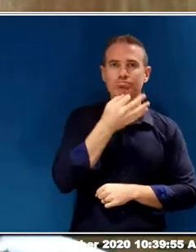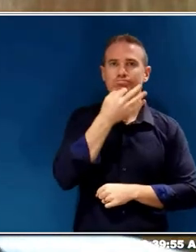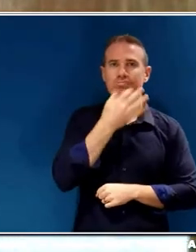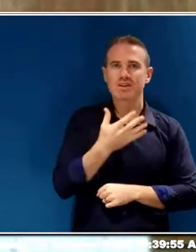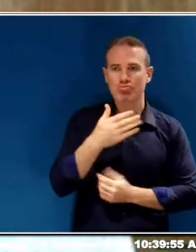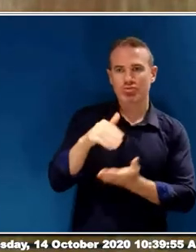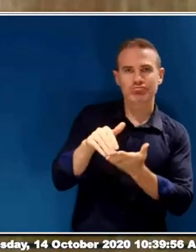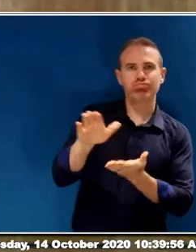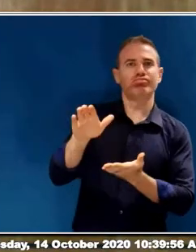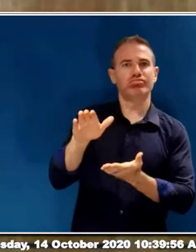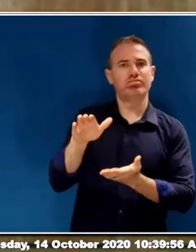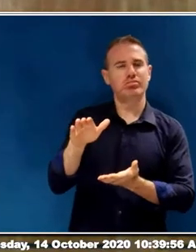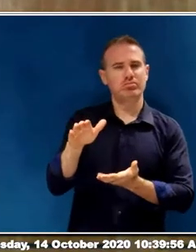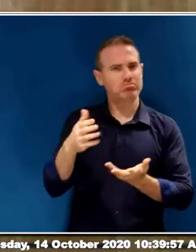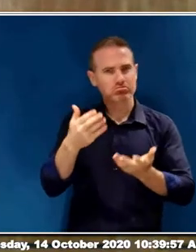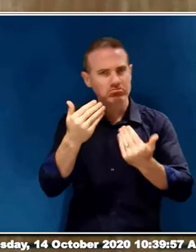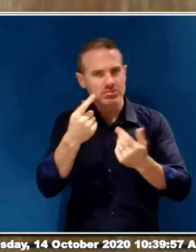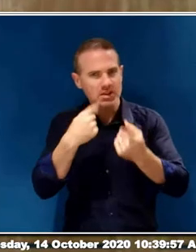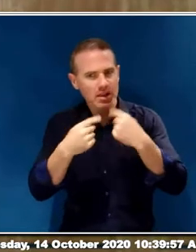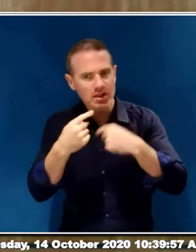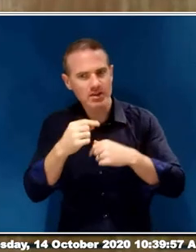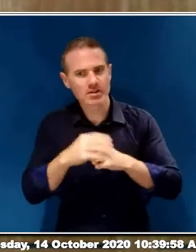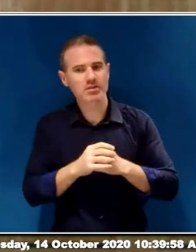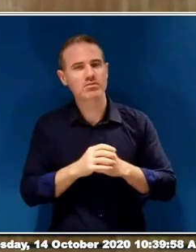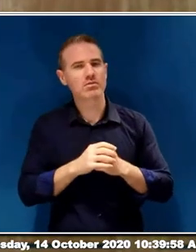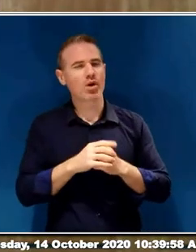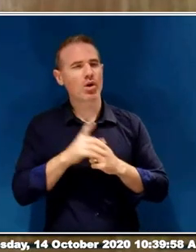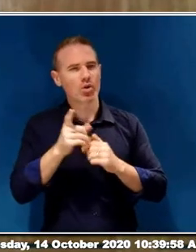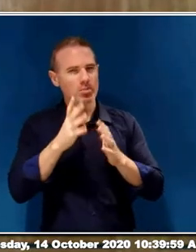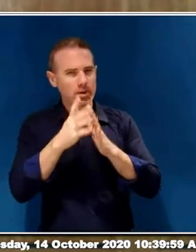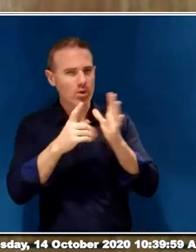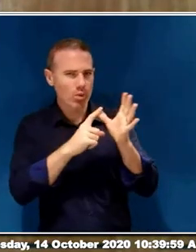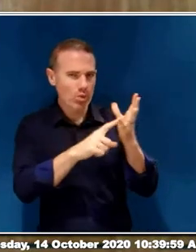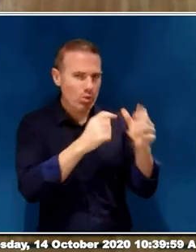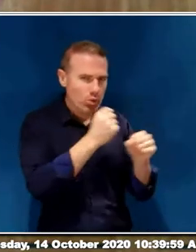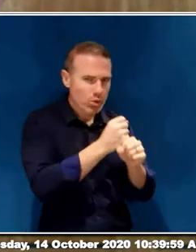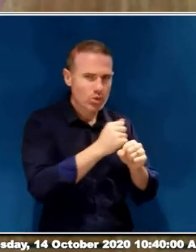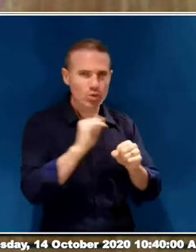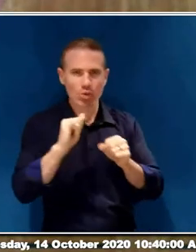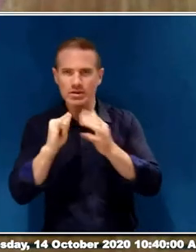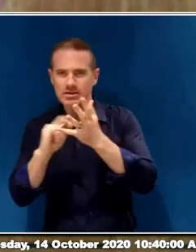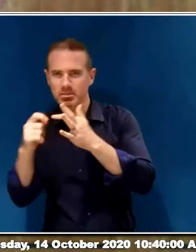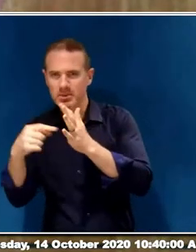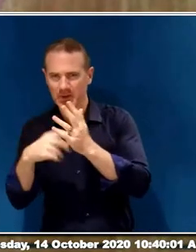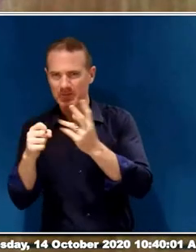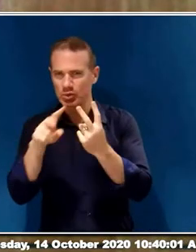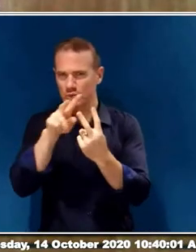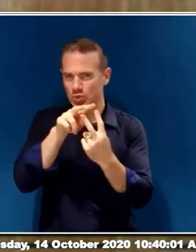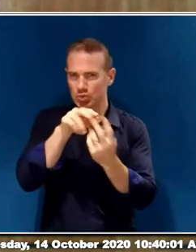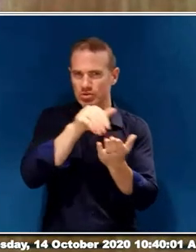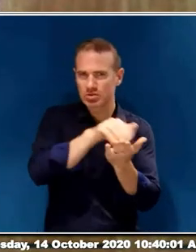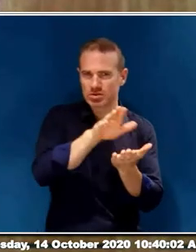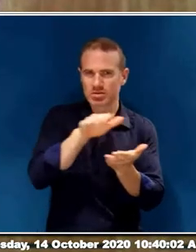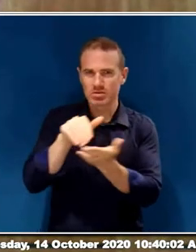The one in August or the one in September? The two that were right next to each other. I will ask you about September.